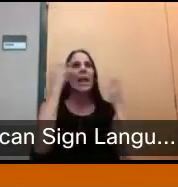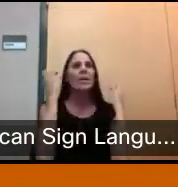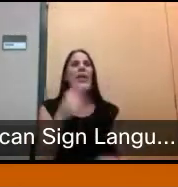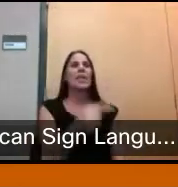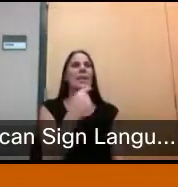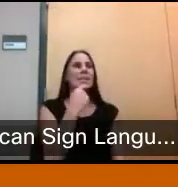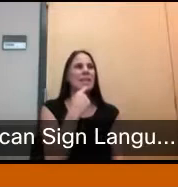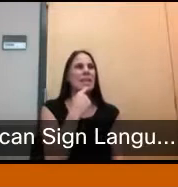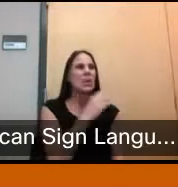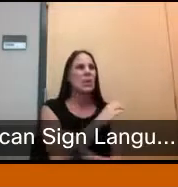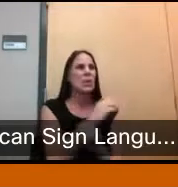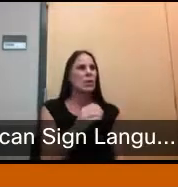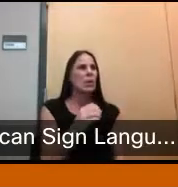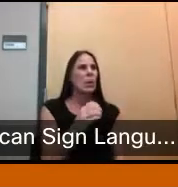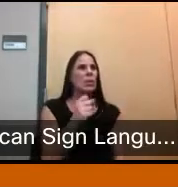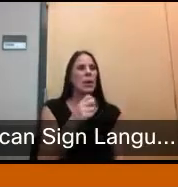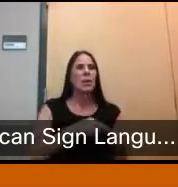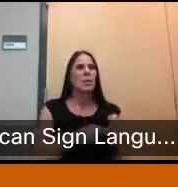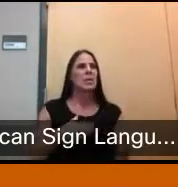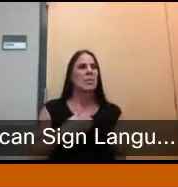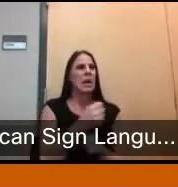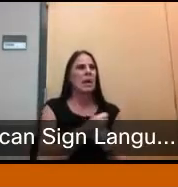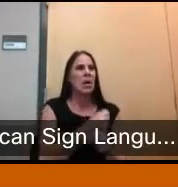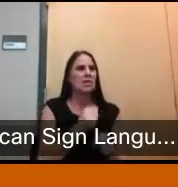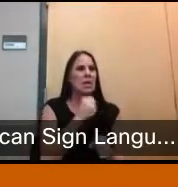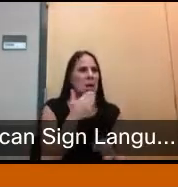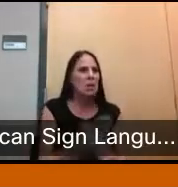is not any good. I can't eat my cereal. Um, 1 of the people said she had the world's worst